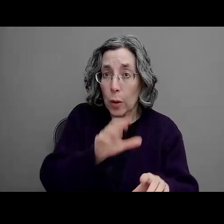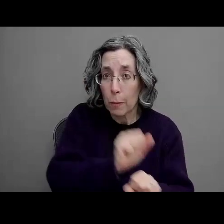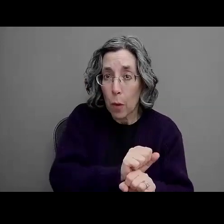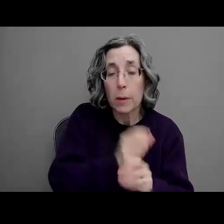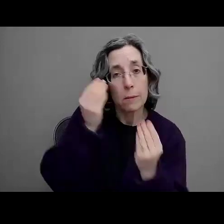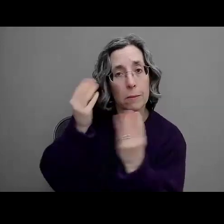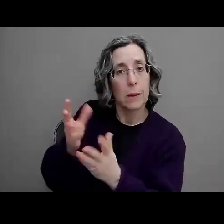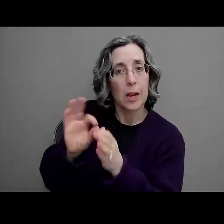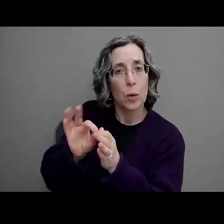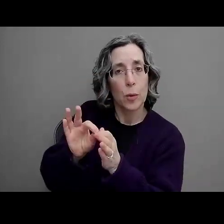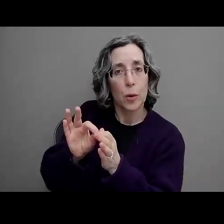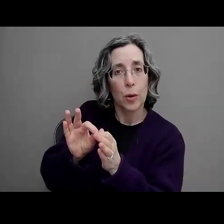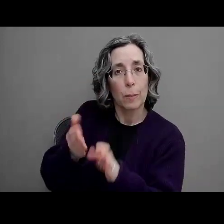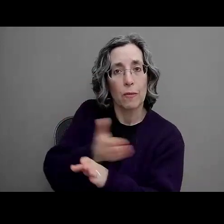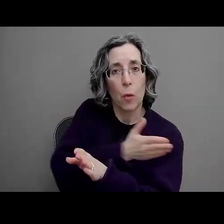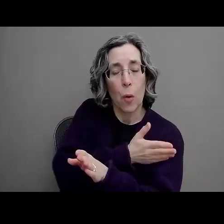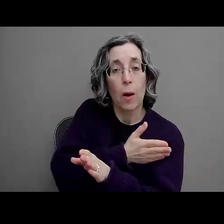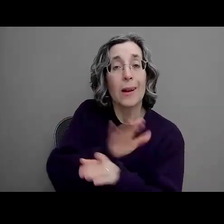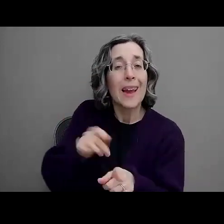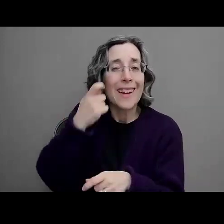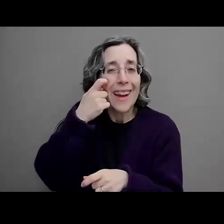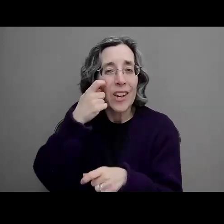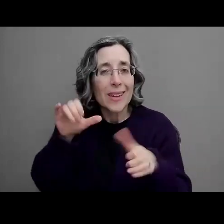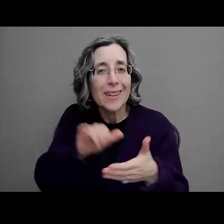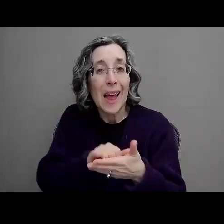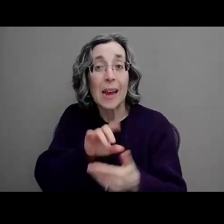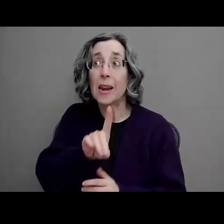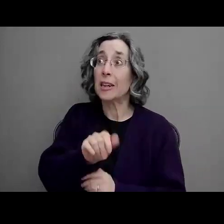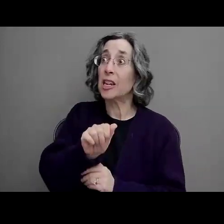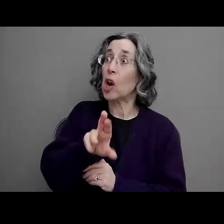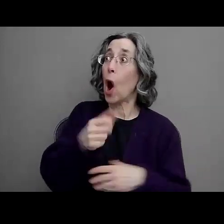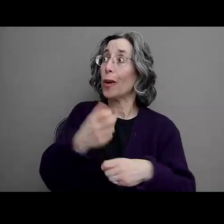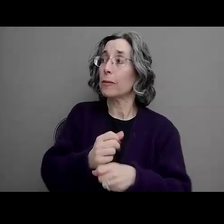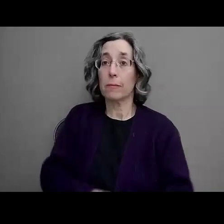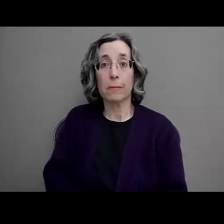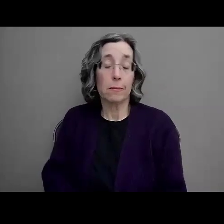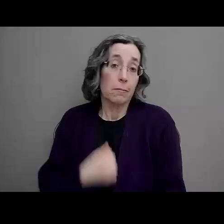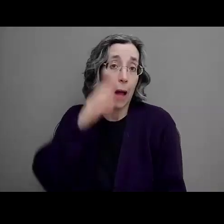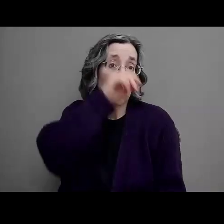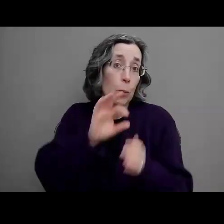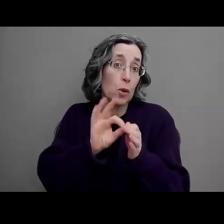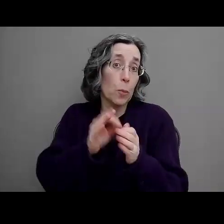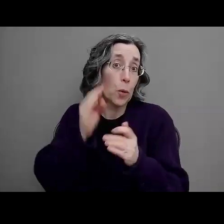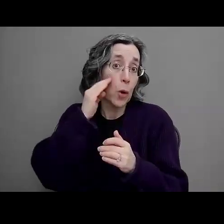going to be used, for instance, like I just did a few minutes ago when I said DARS. I am not going to assume that the